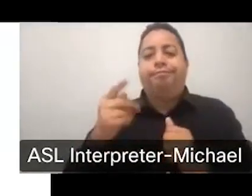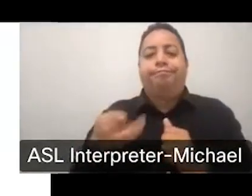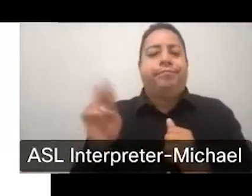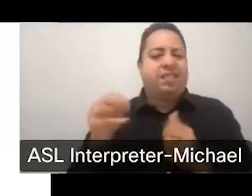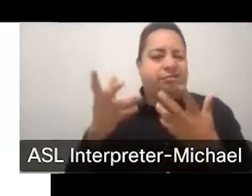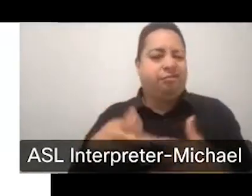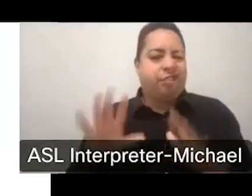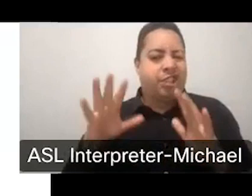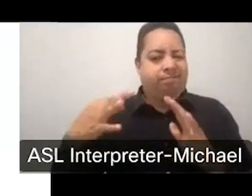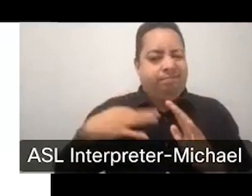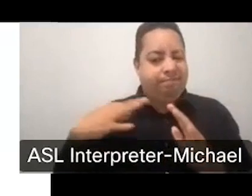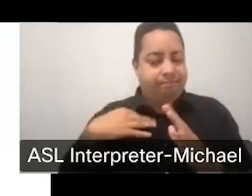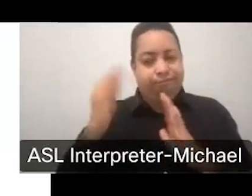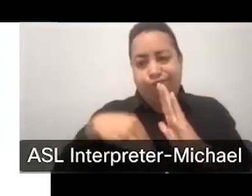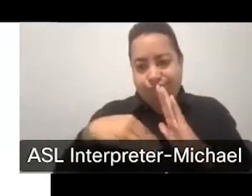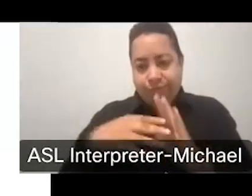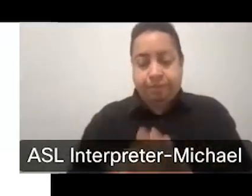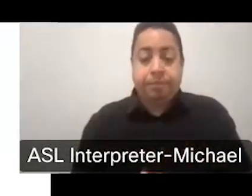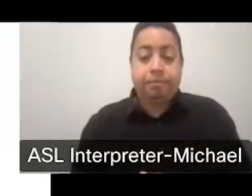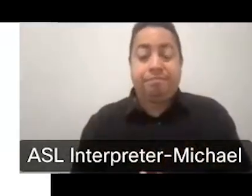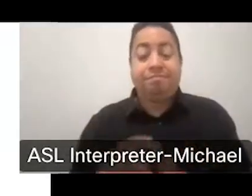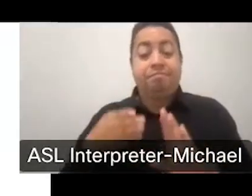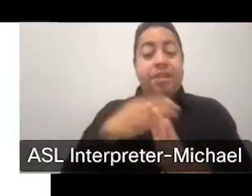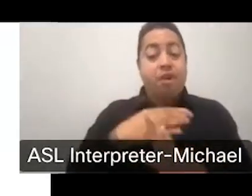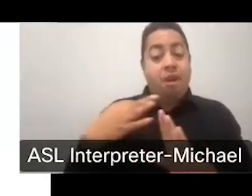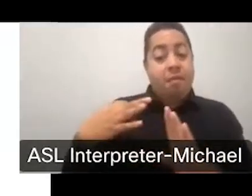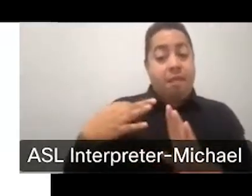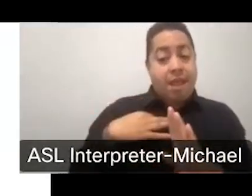Before your application is made available to employers, you will also have the option